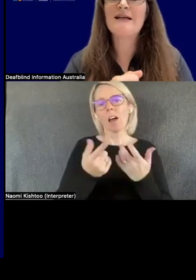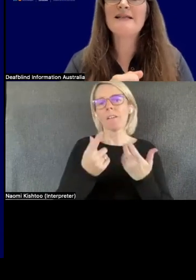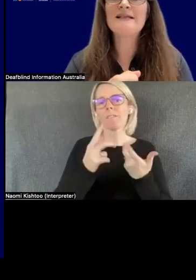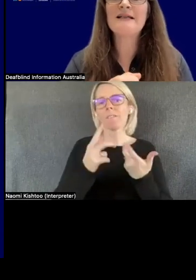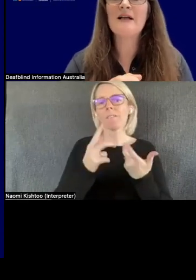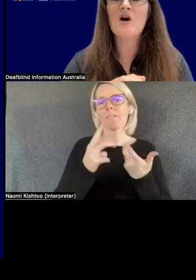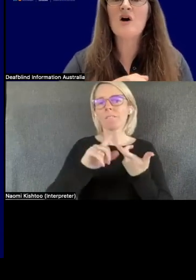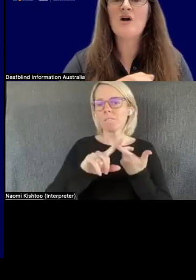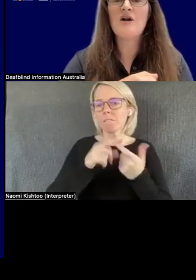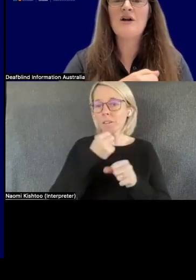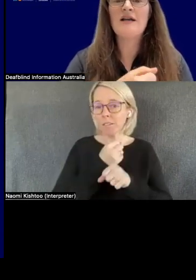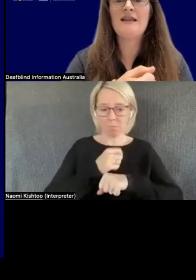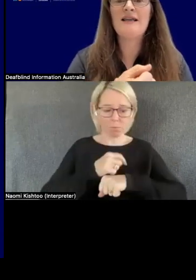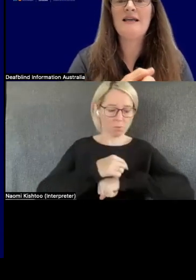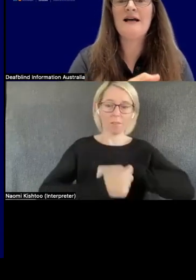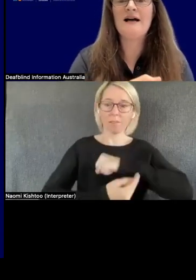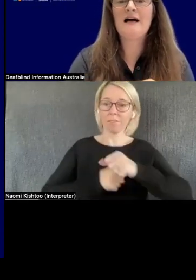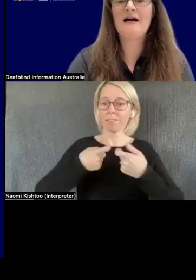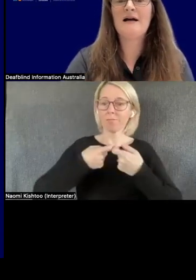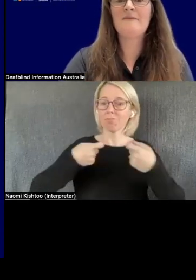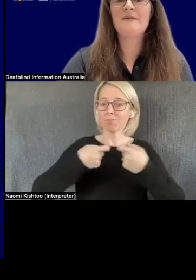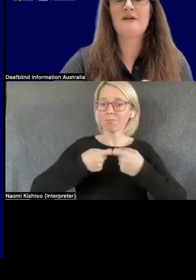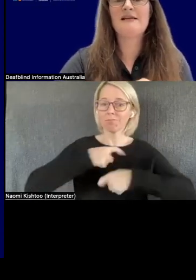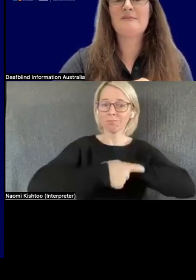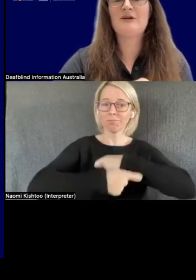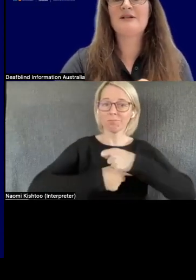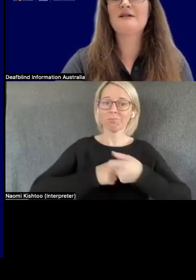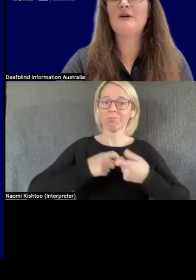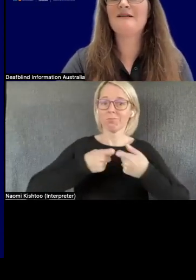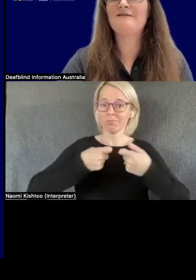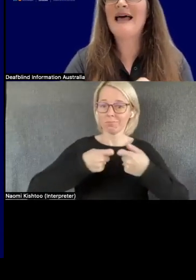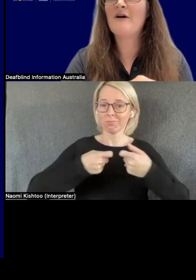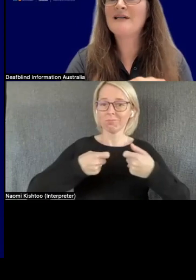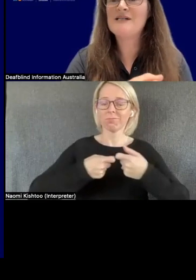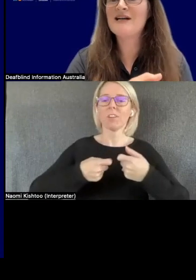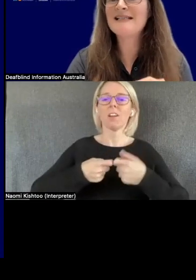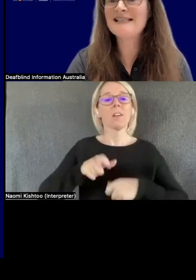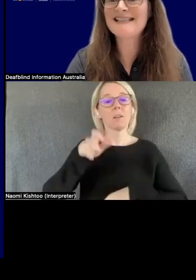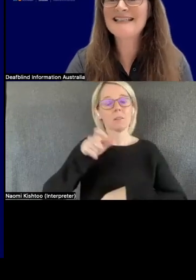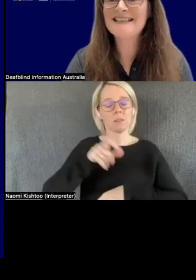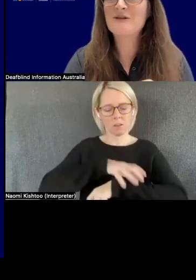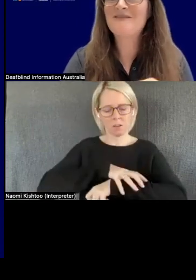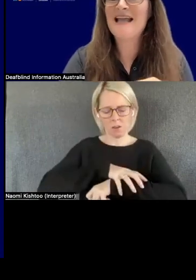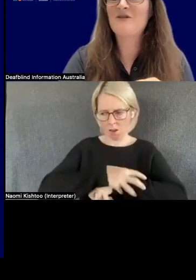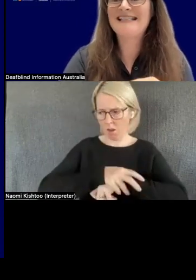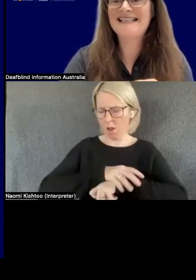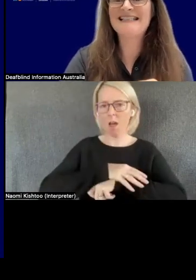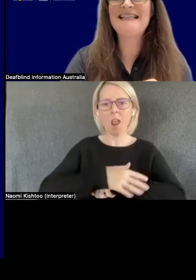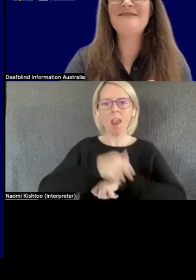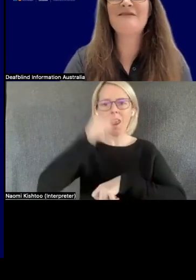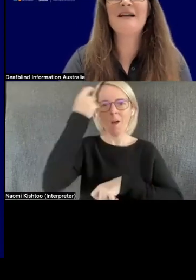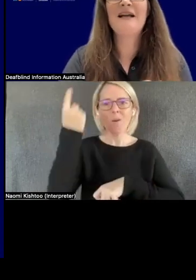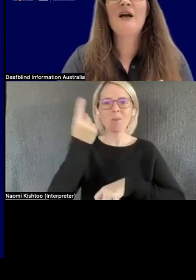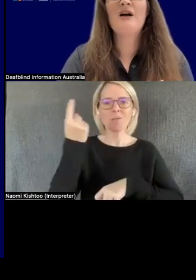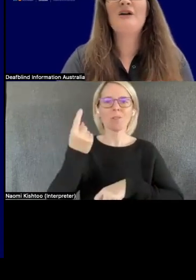bracelet on the - so, there’s a person with a flowery dress or a flowery sleeve,